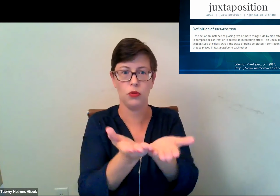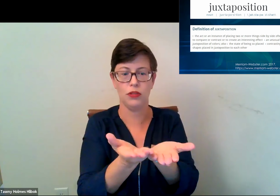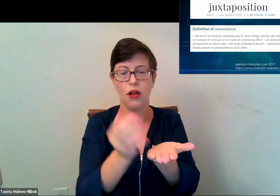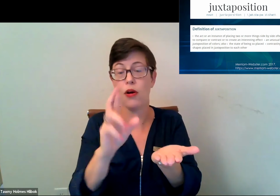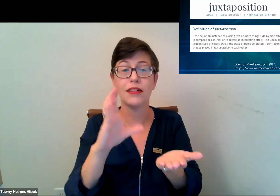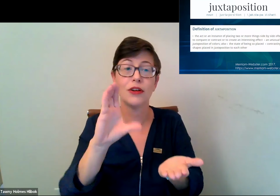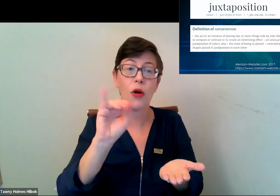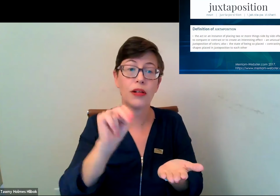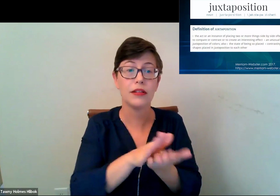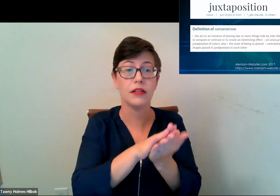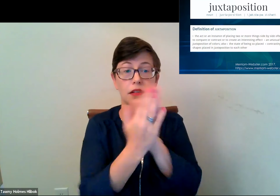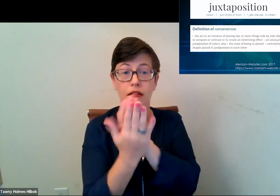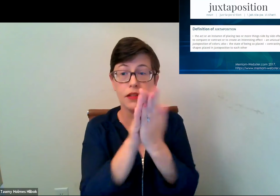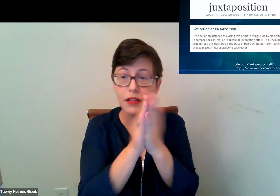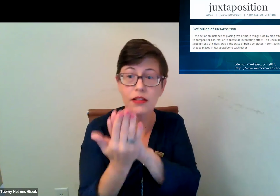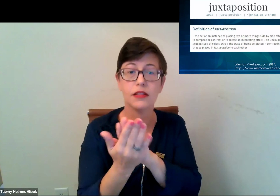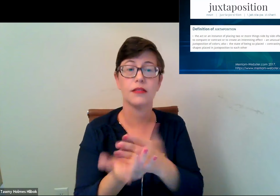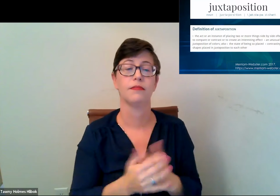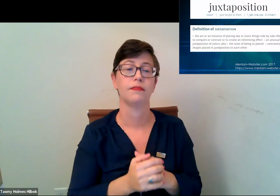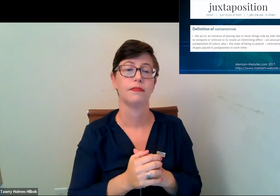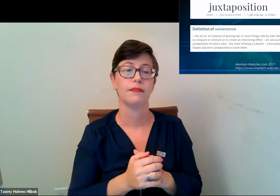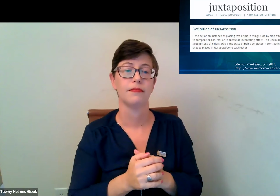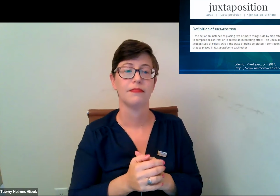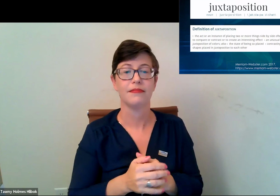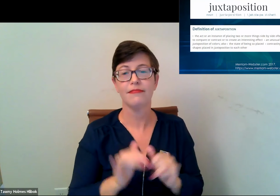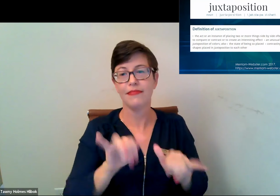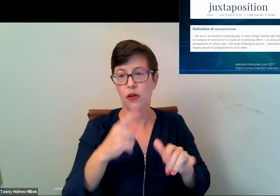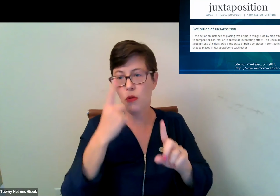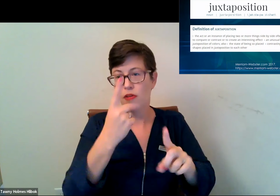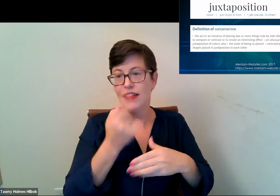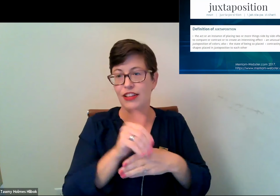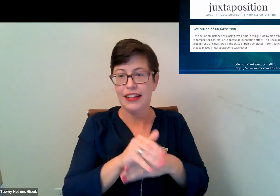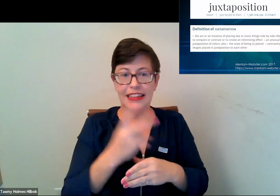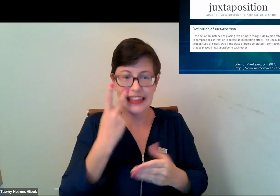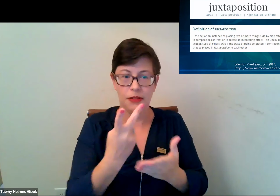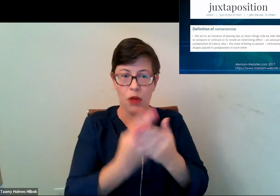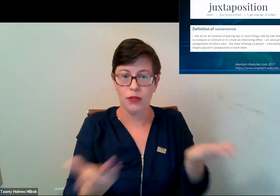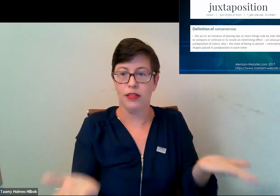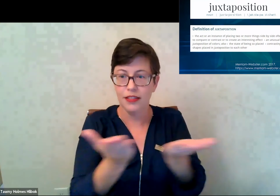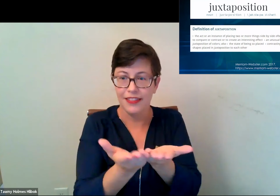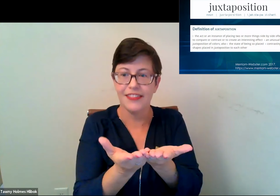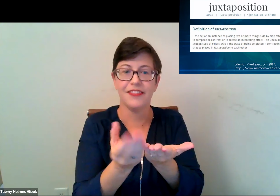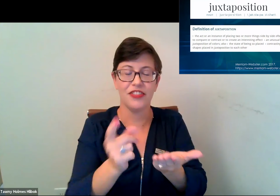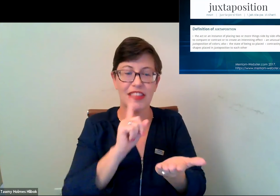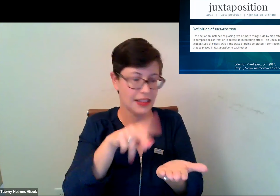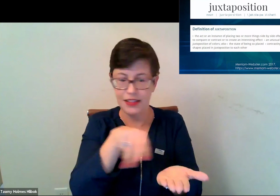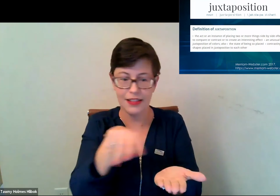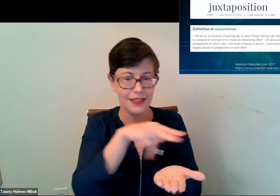Recognition and to see both being held at the same time both sides of that book at the same time, so that is the goal of this evening to be able